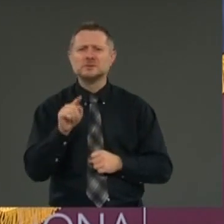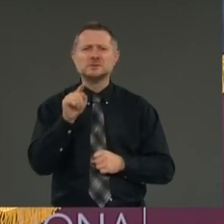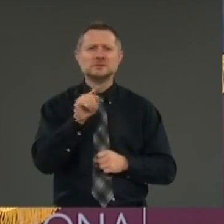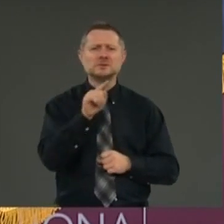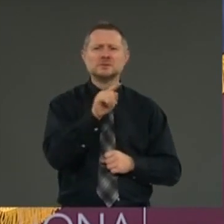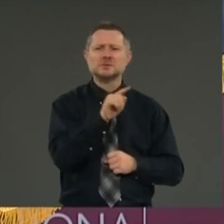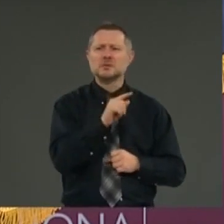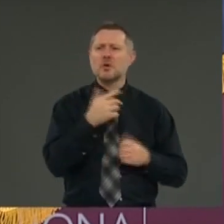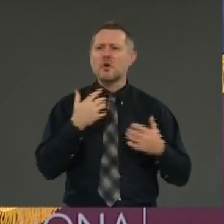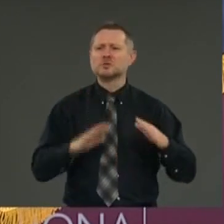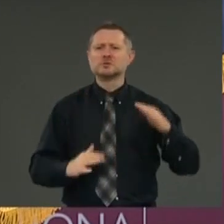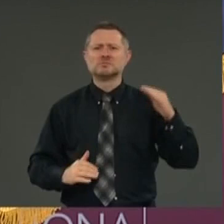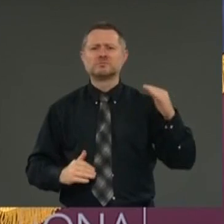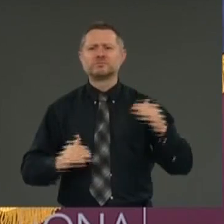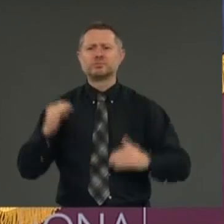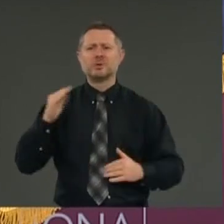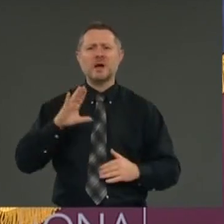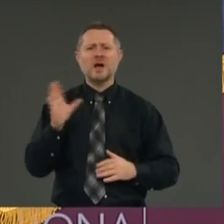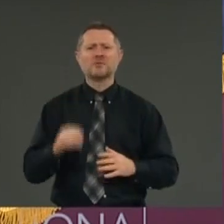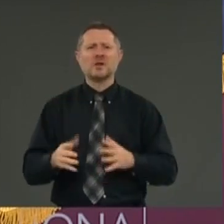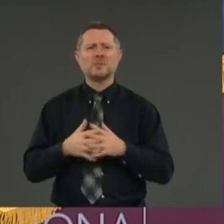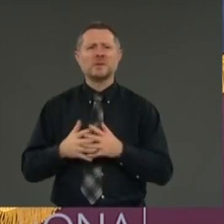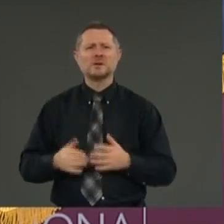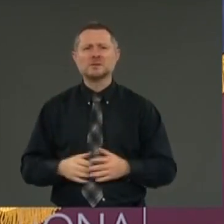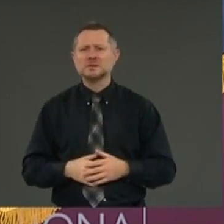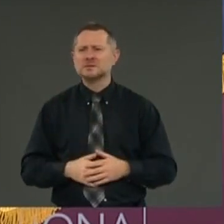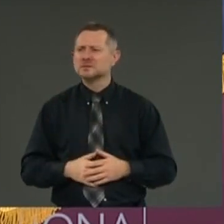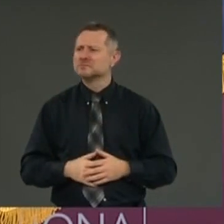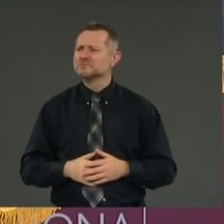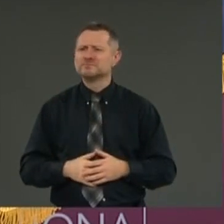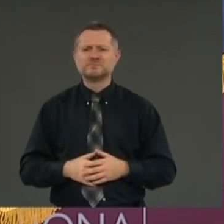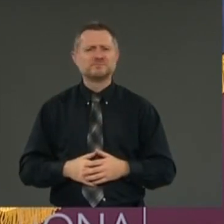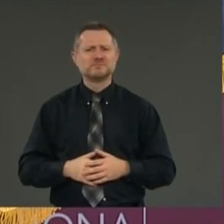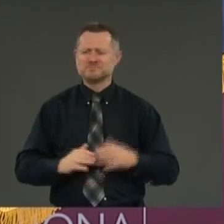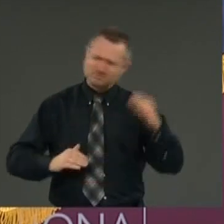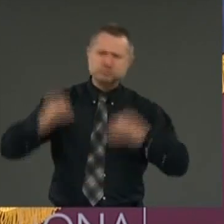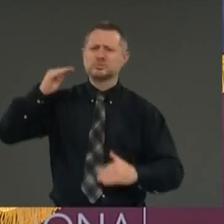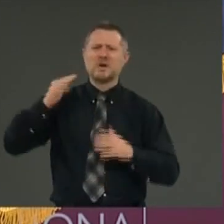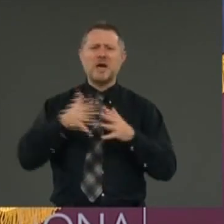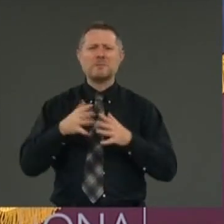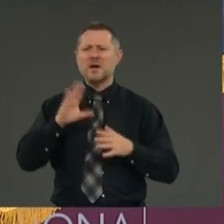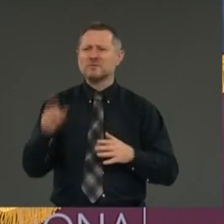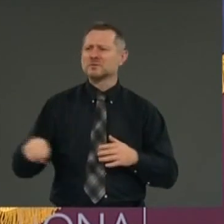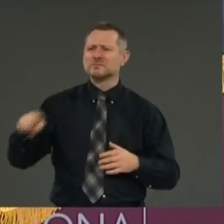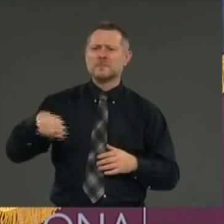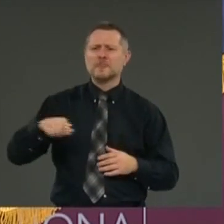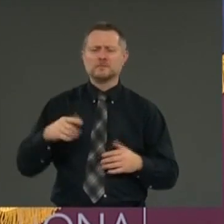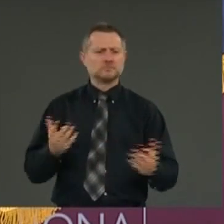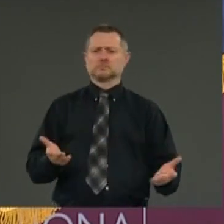YOU LOOK AT THE PEOPLE WHO ARE DYING OF THE CORONAVIRUS, IT IS DISPROPORTIONATE